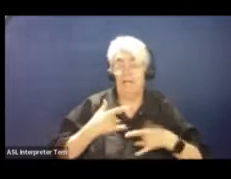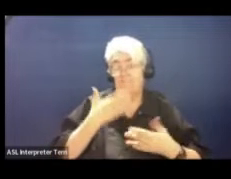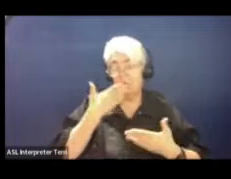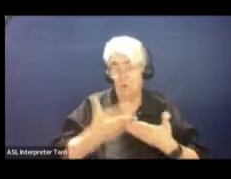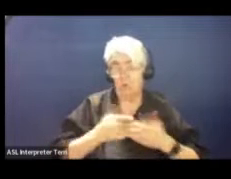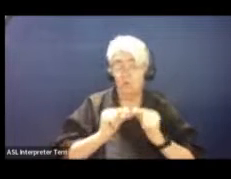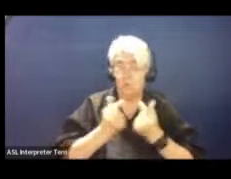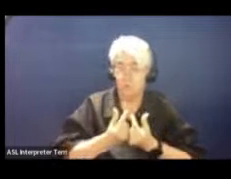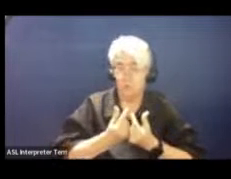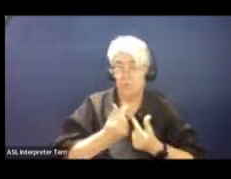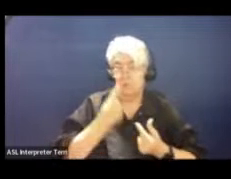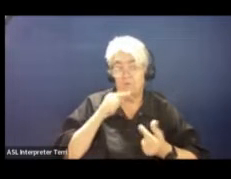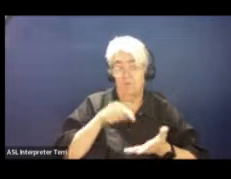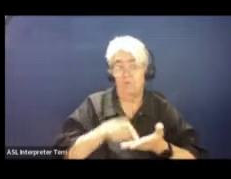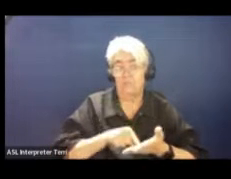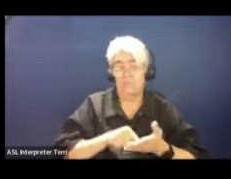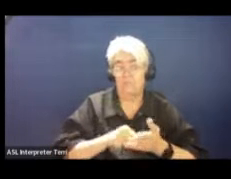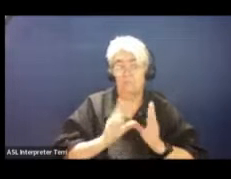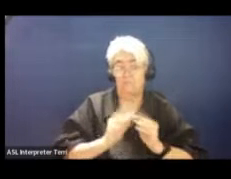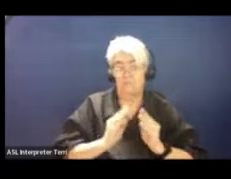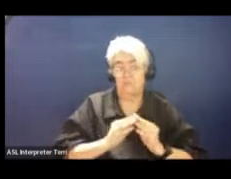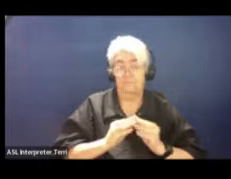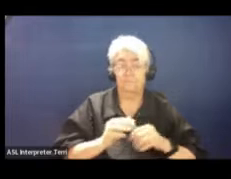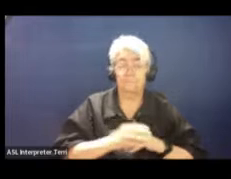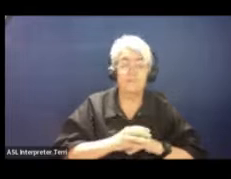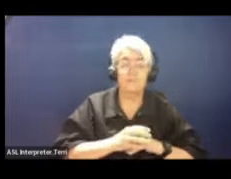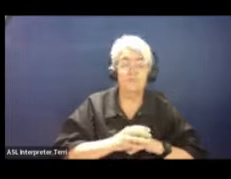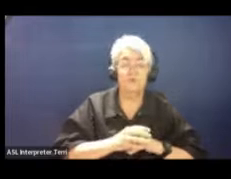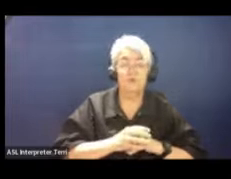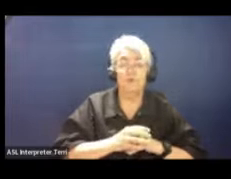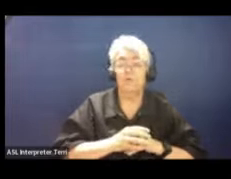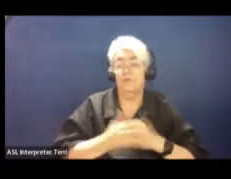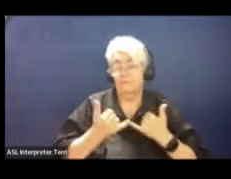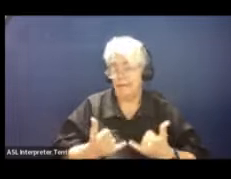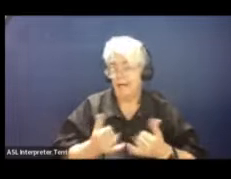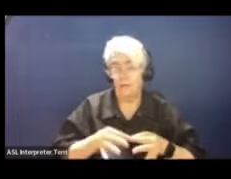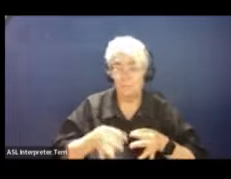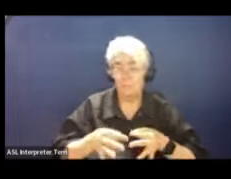session. So without further ado, I would like to move us into